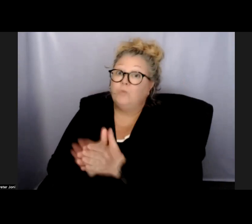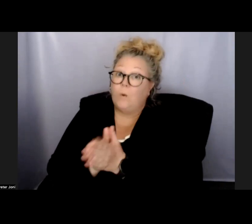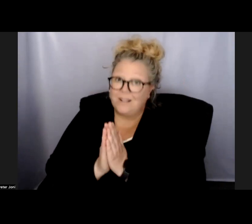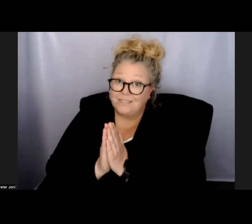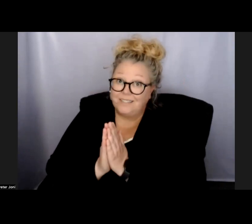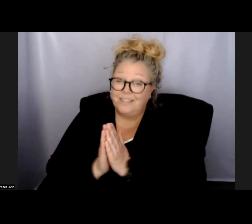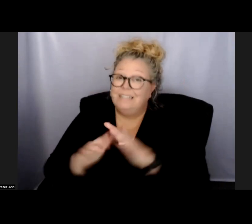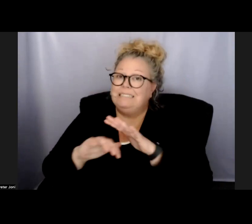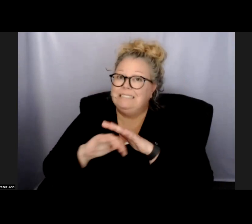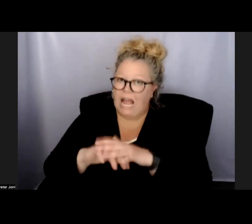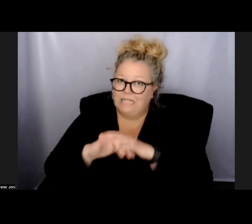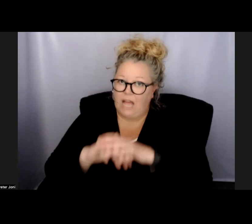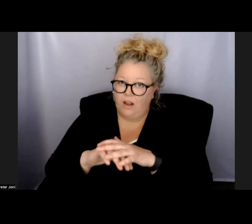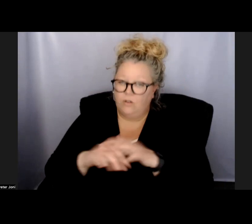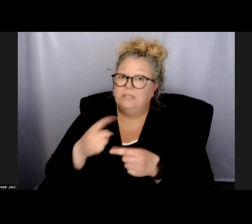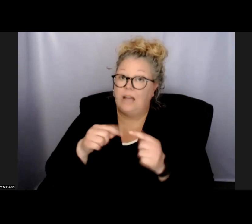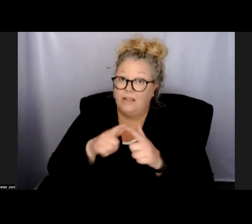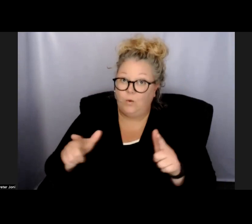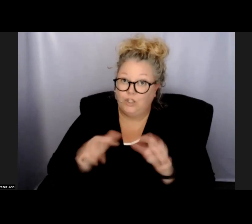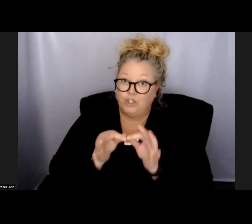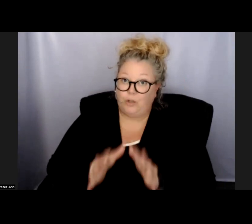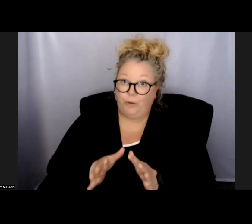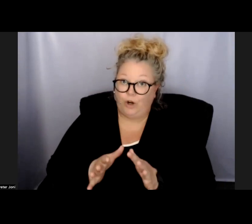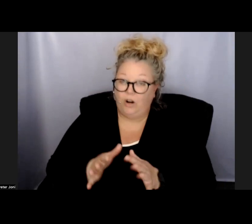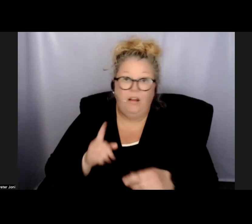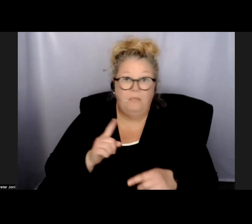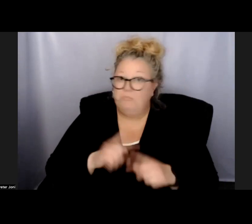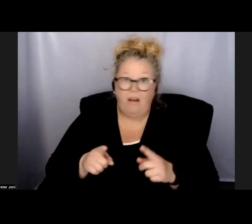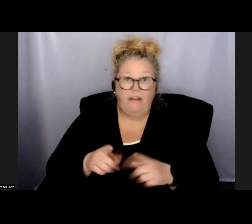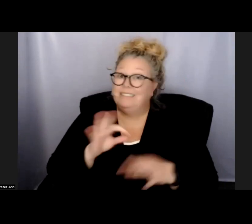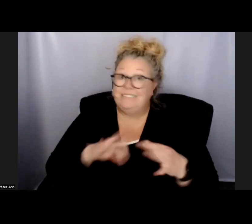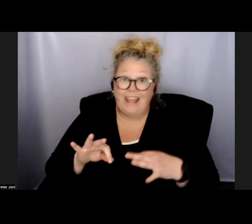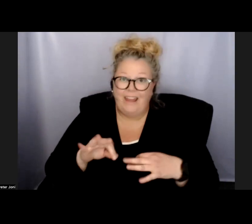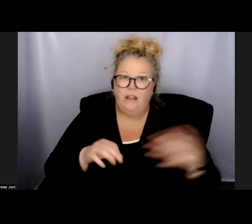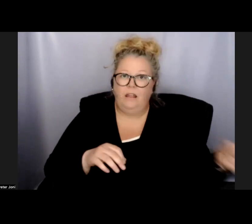tactile sign language interpreter and instead an American Sign Language interpreter is